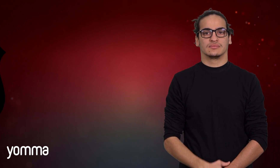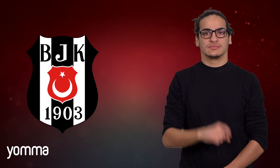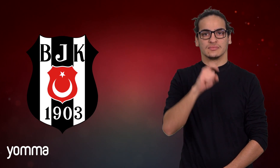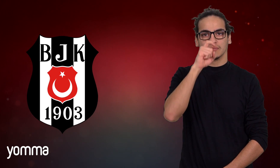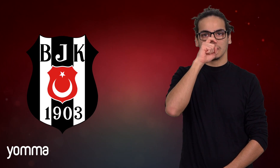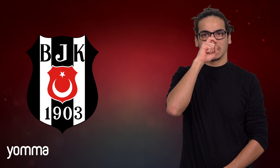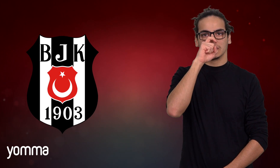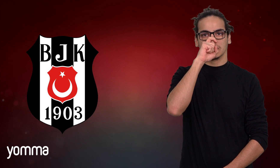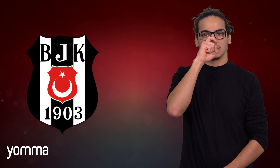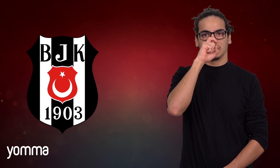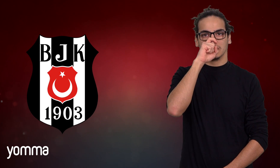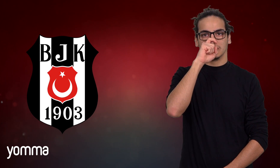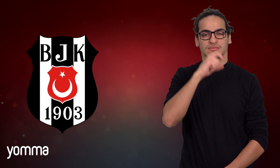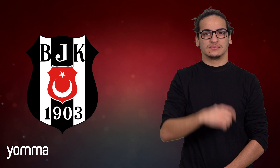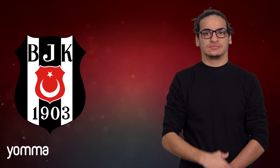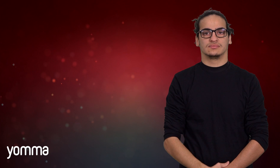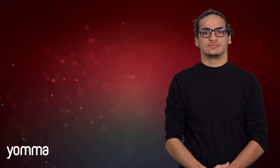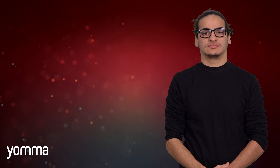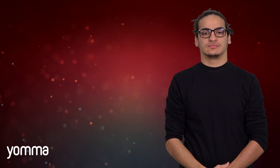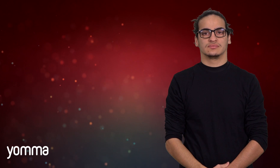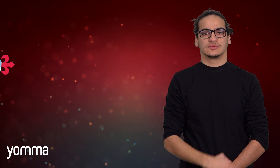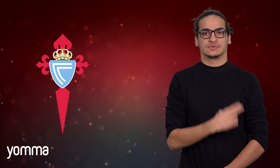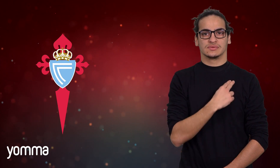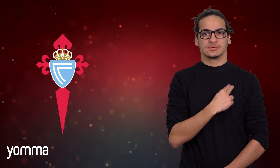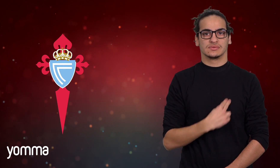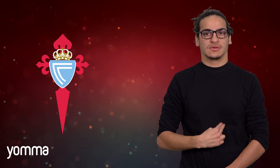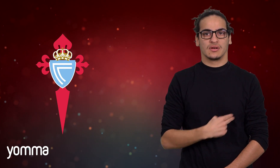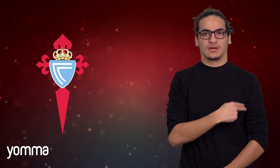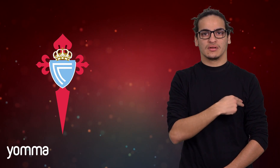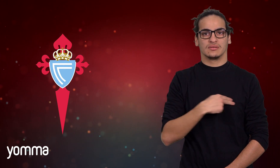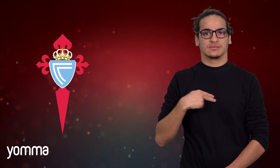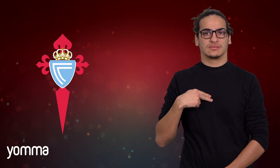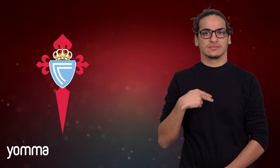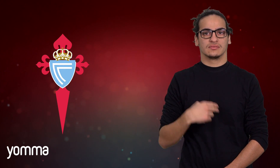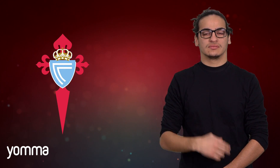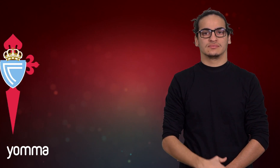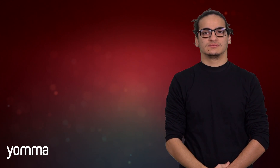Beşiktaş JK RC Celta de Vigo